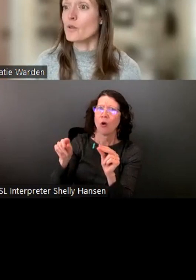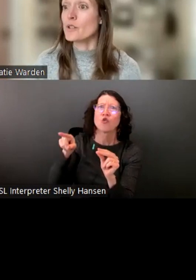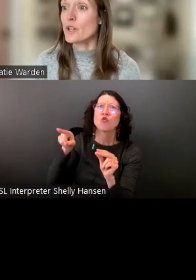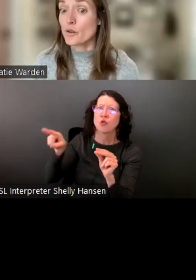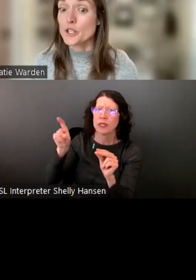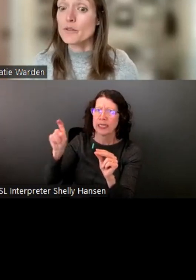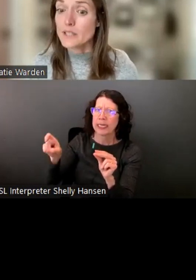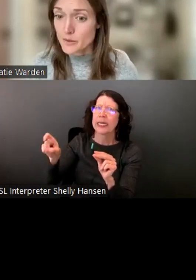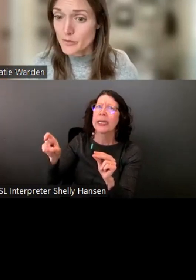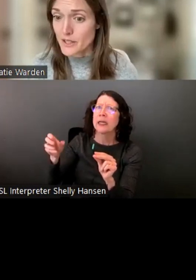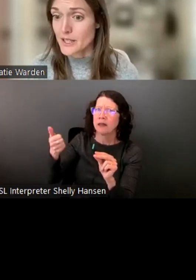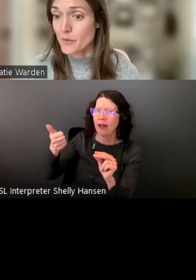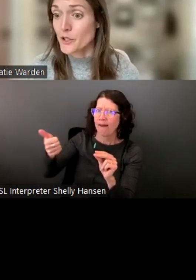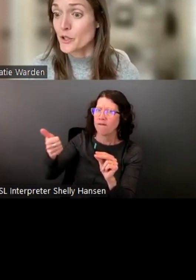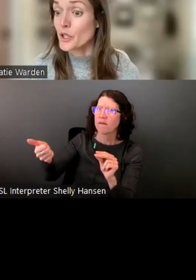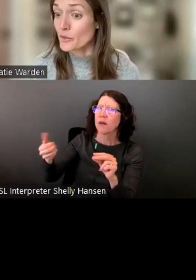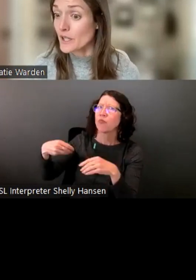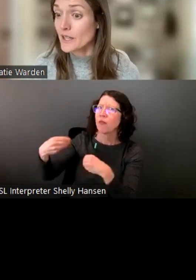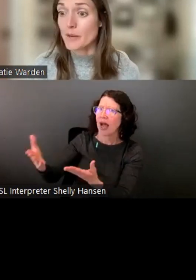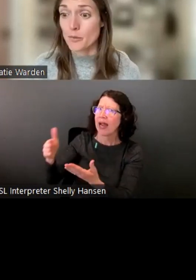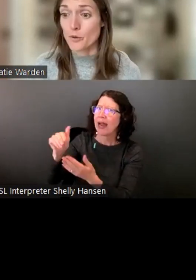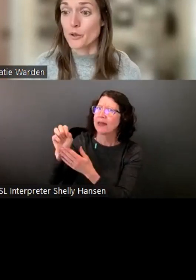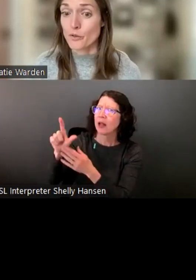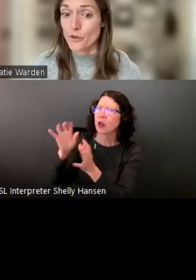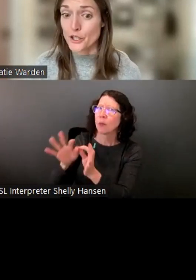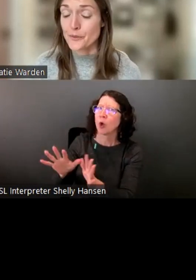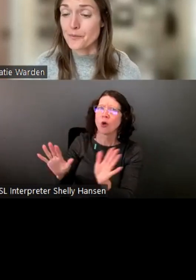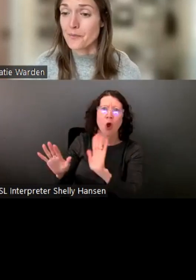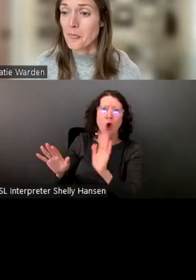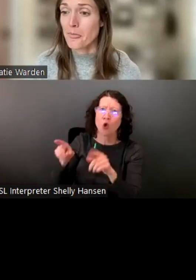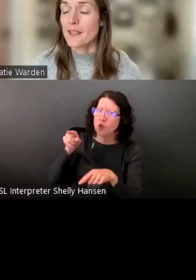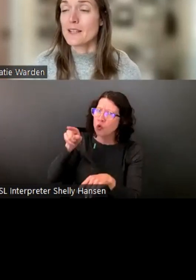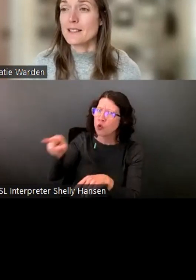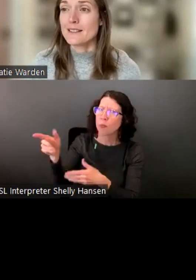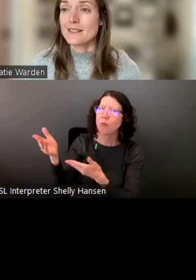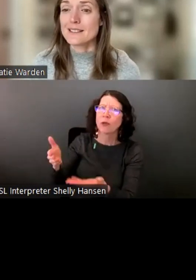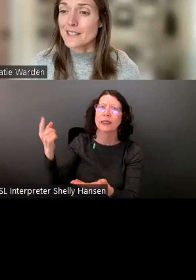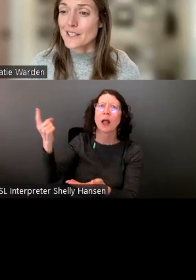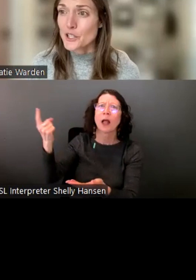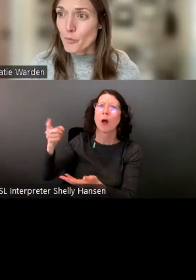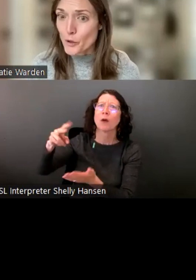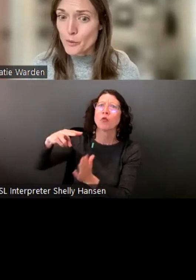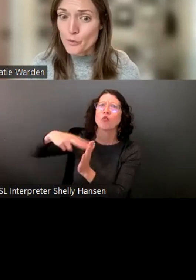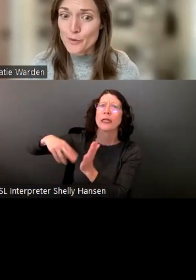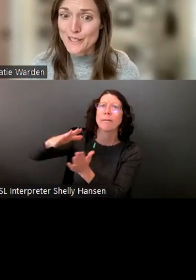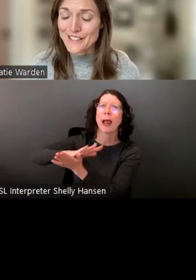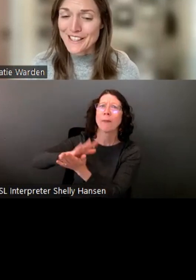Oh no, you need to bring someone who can read the paperwork for you. This is such an important moment